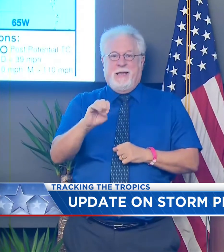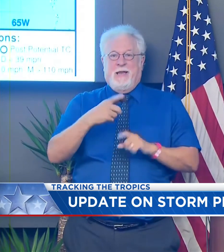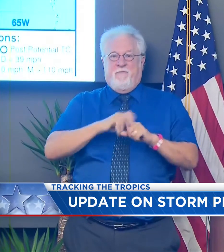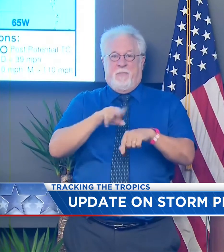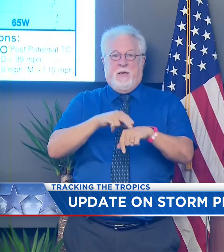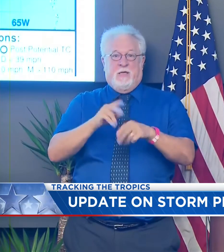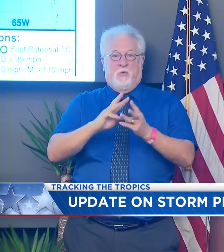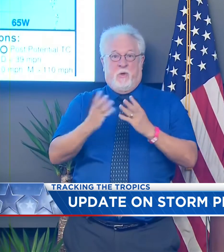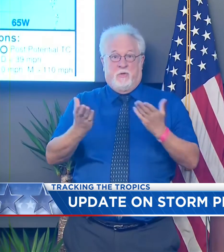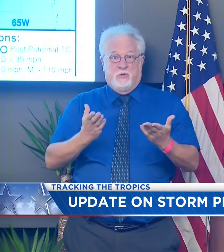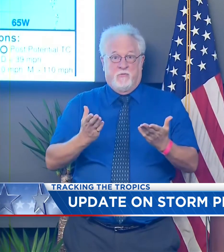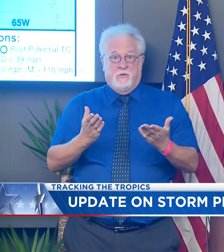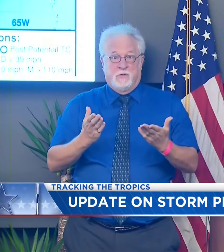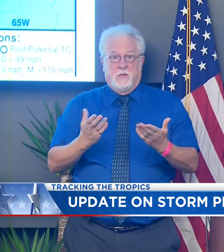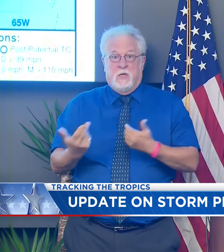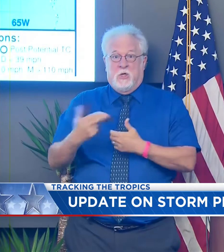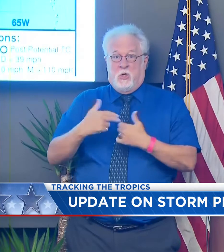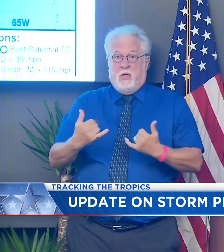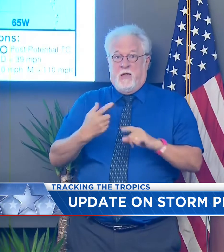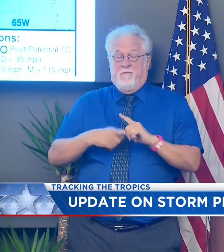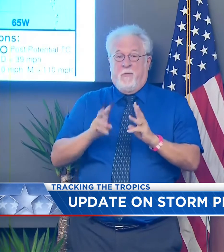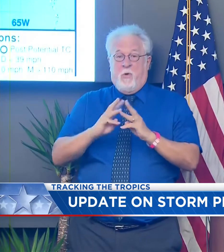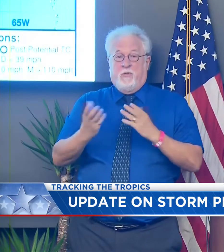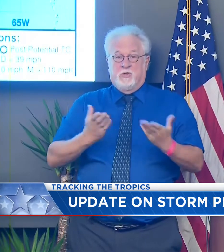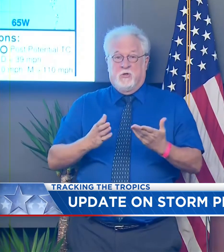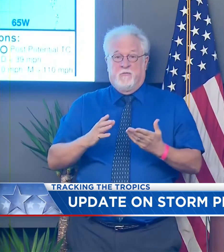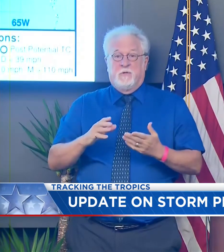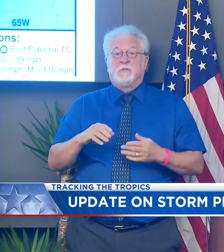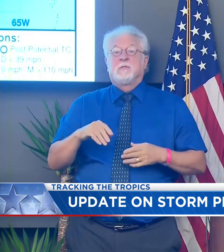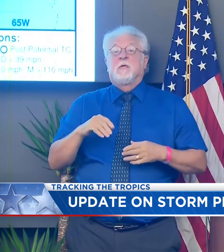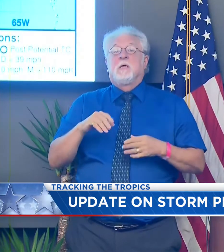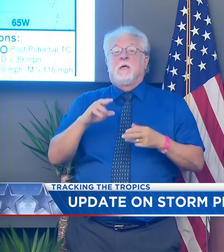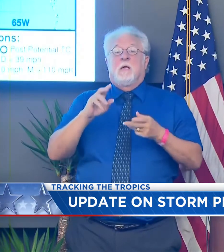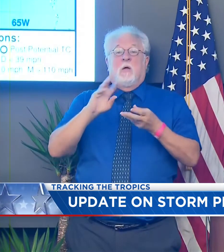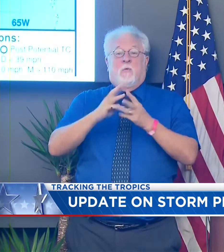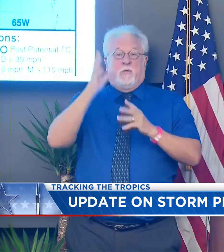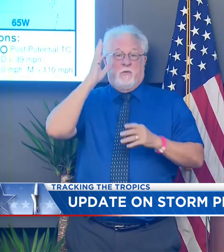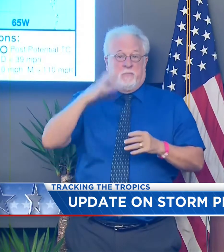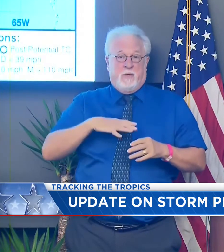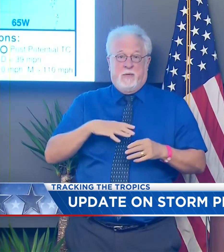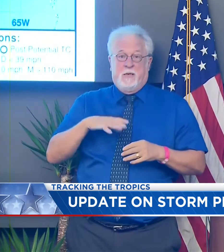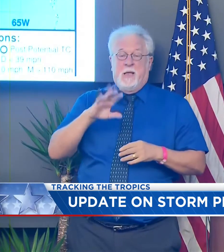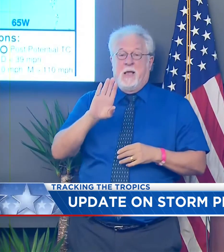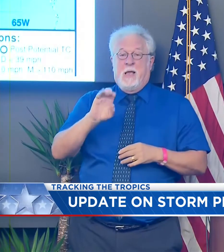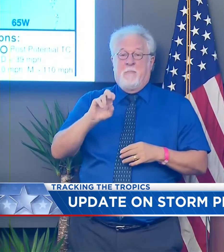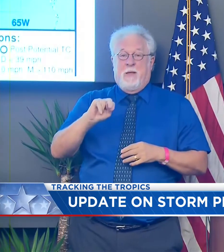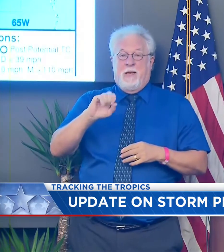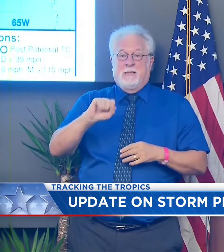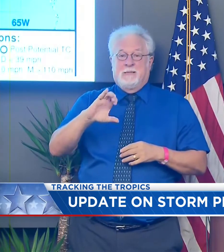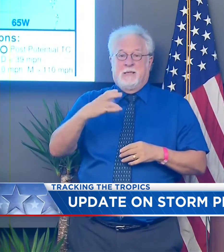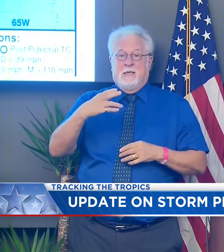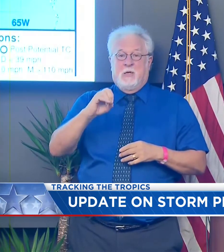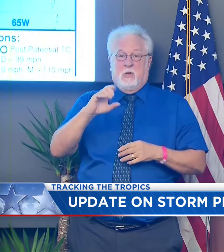AND THAT YOU COULD RIDE OUT THE STORMS FOR 72 HOURS. I JUST RECEIVED THE LATEST UPDATE FROM THE NATIONAL WEATHER SERVICE.